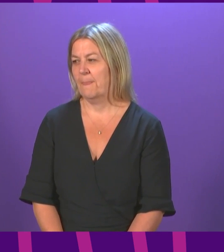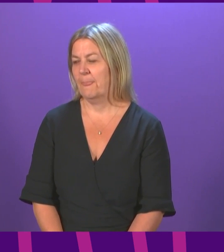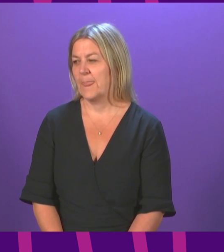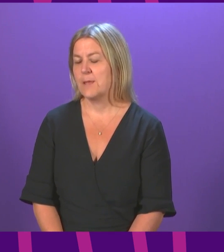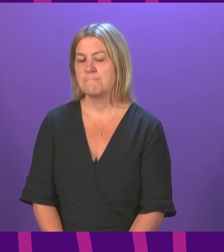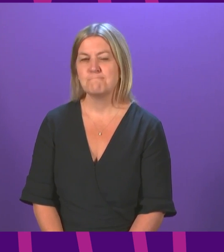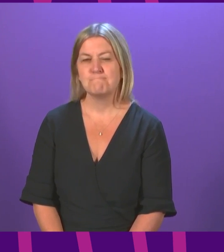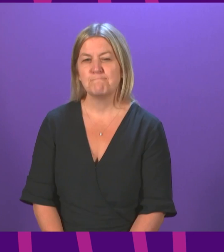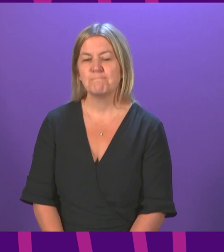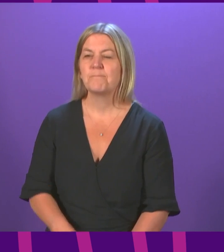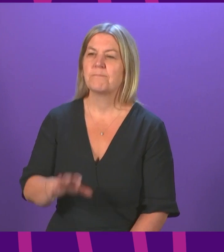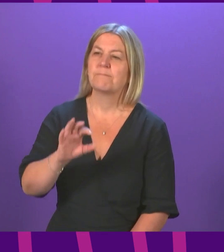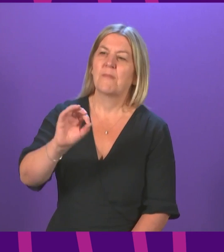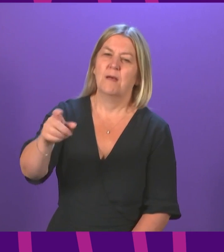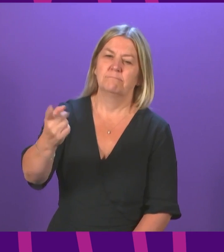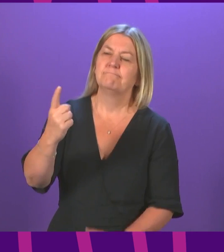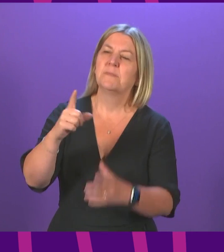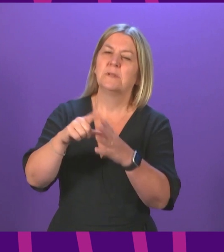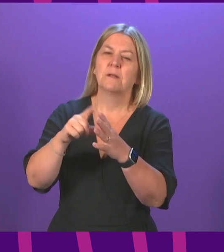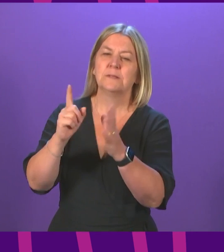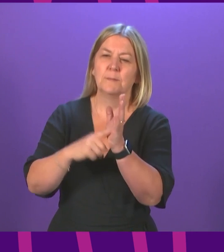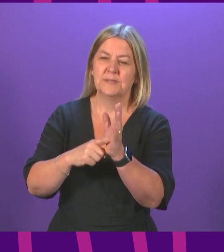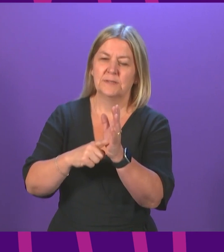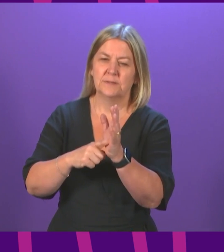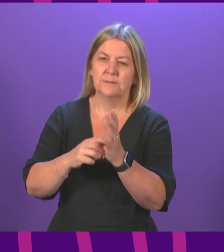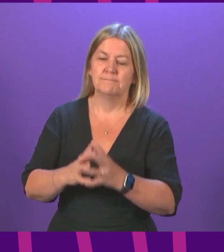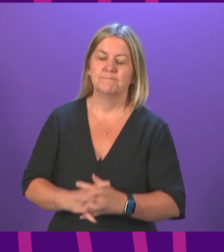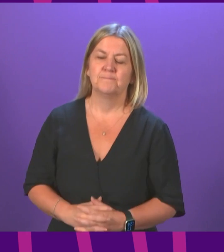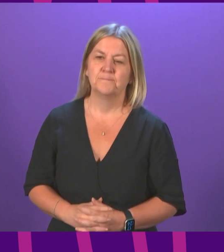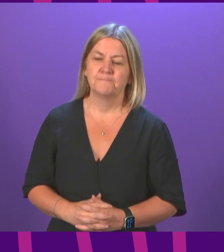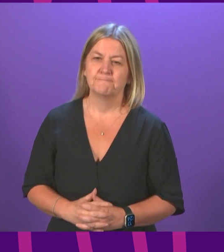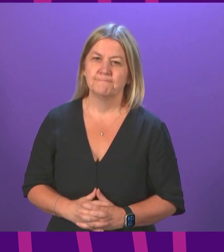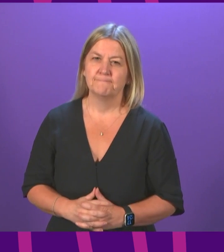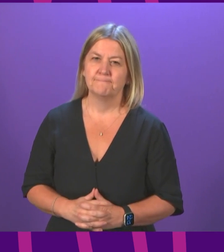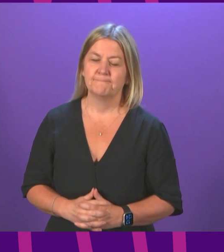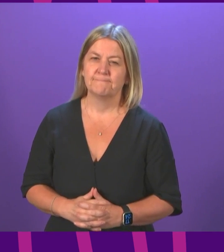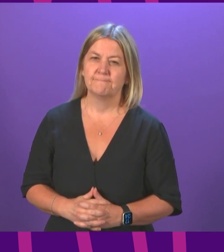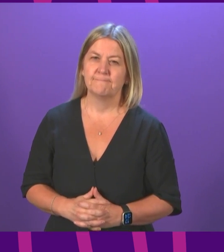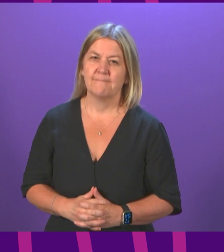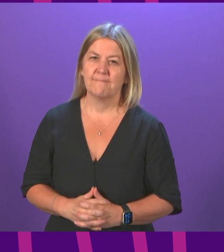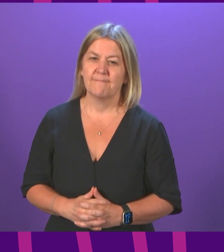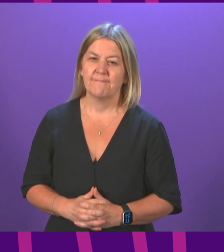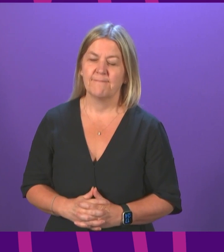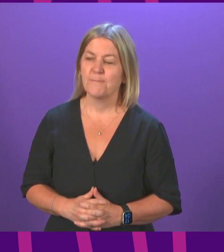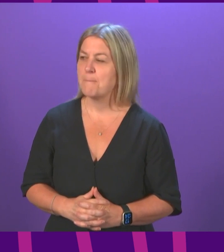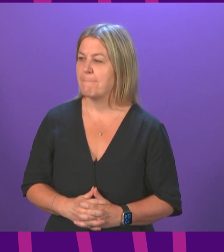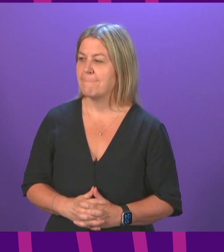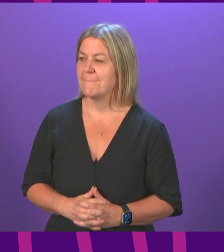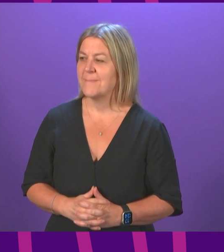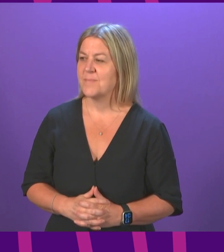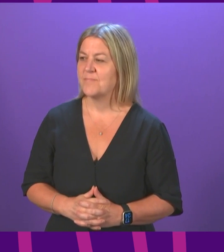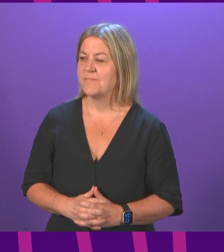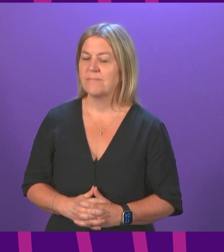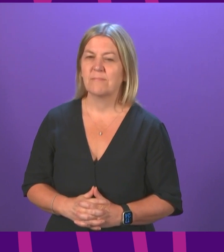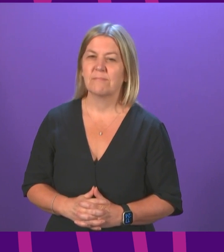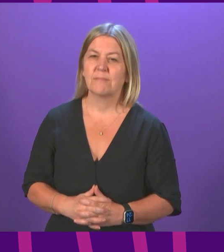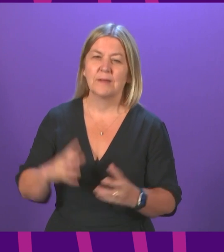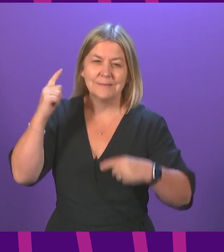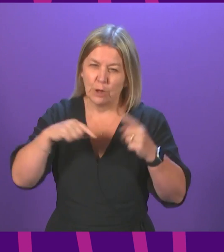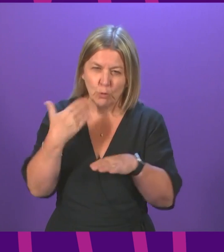was not working, but I would have voted no.